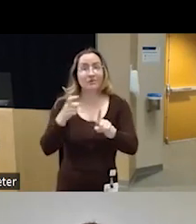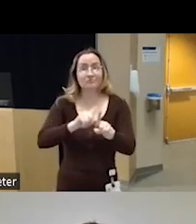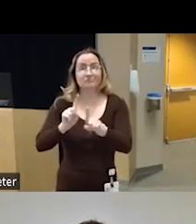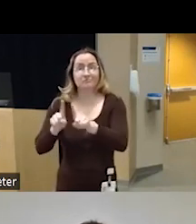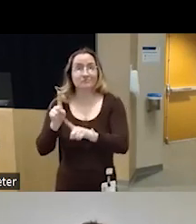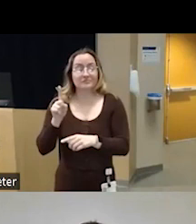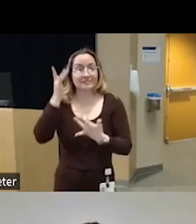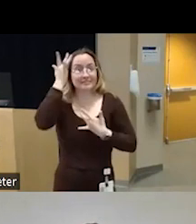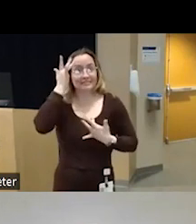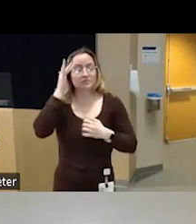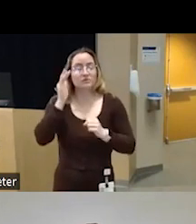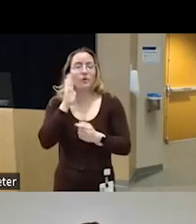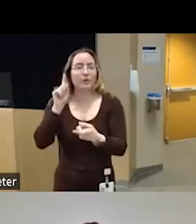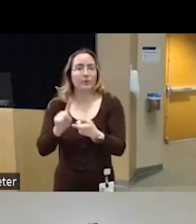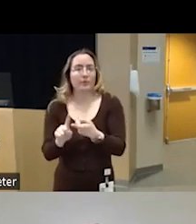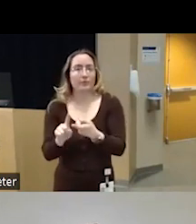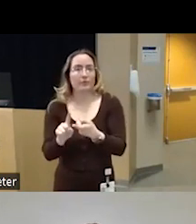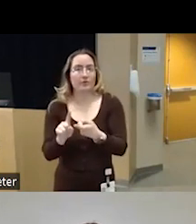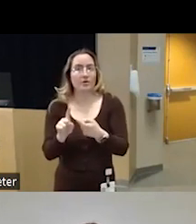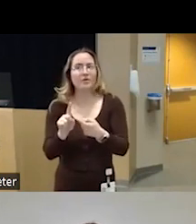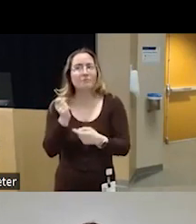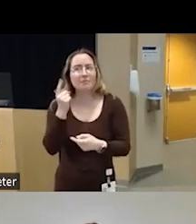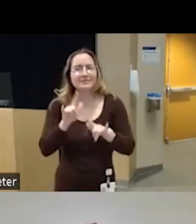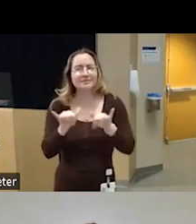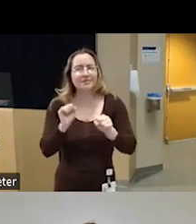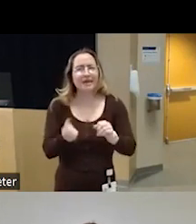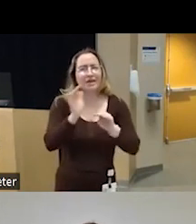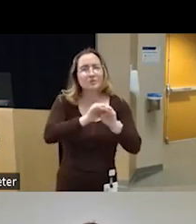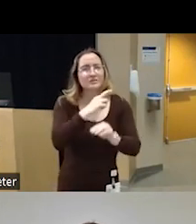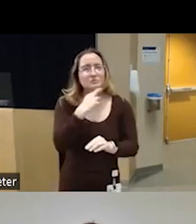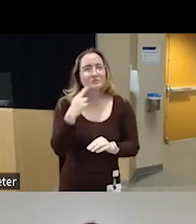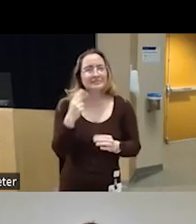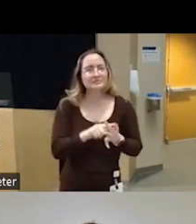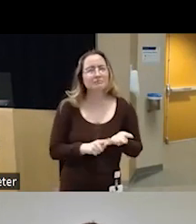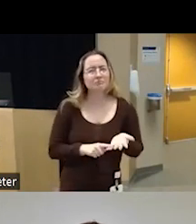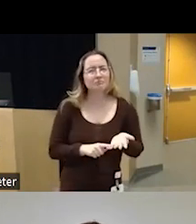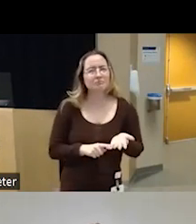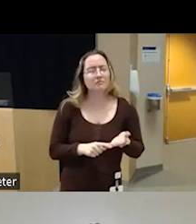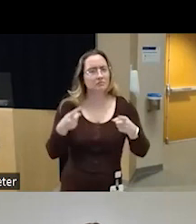Even though they can increase risk factors for cardiovascular illness. Why is that?